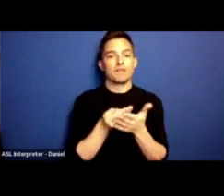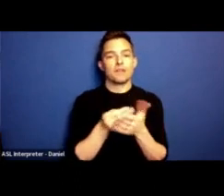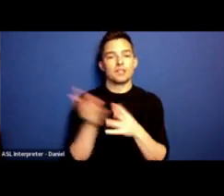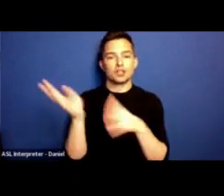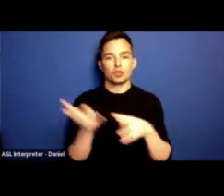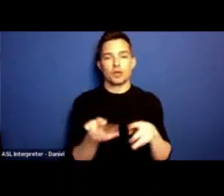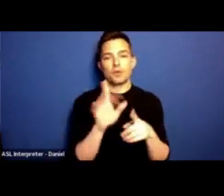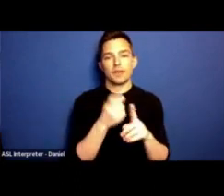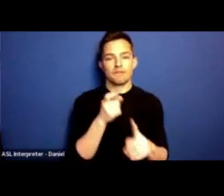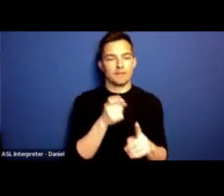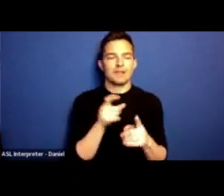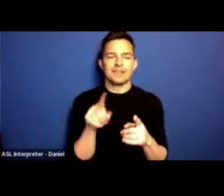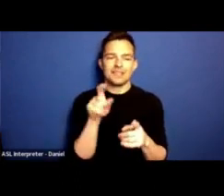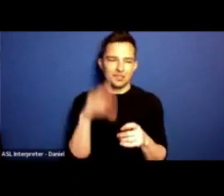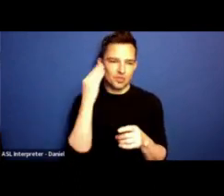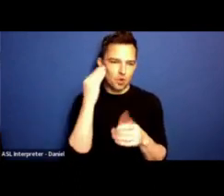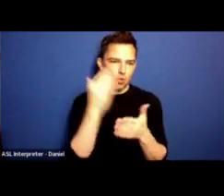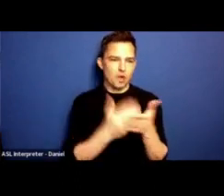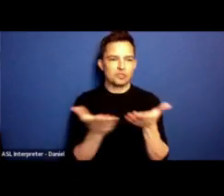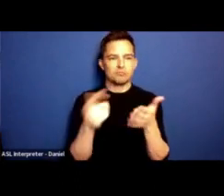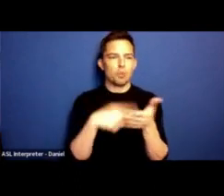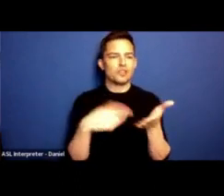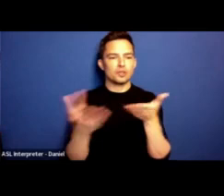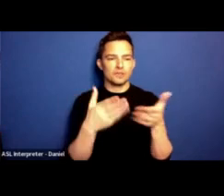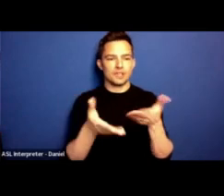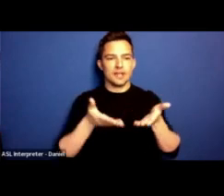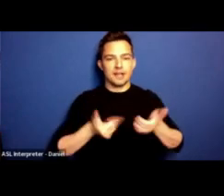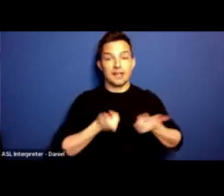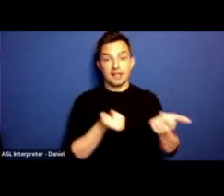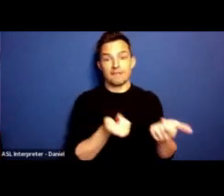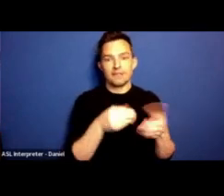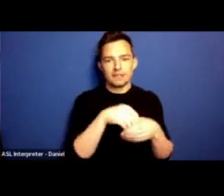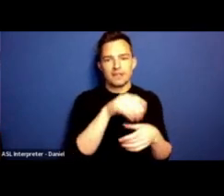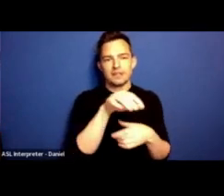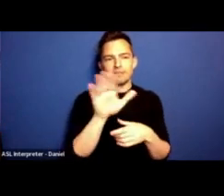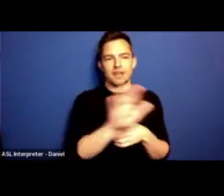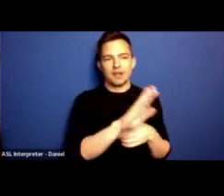to know what services exist in their communities, and have partnerships and connections